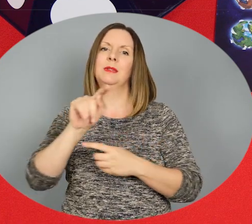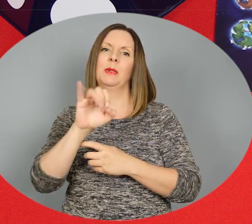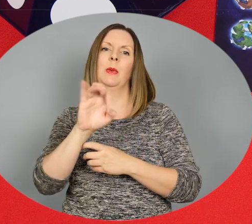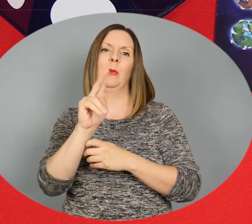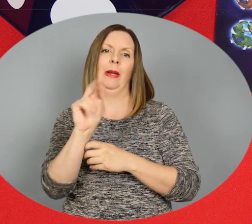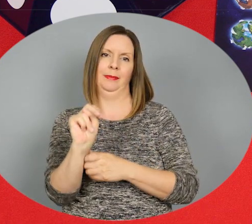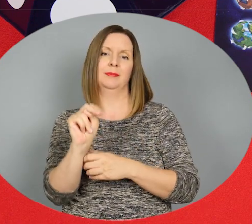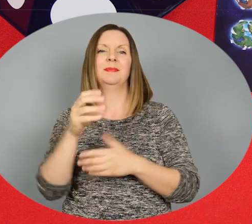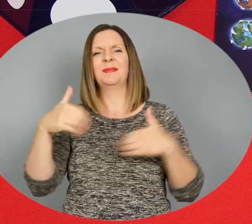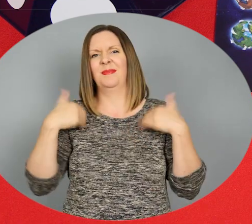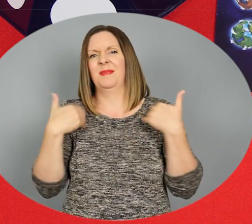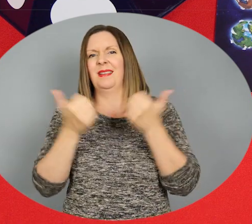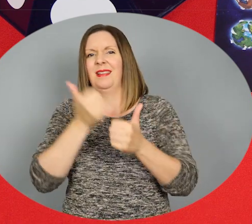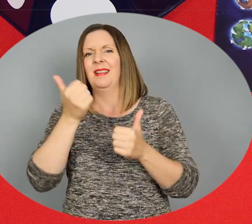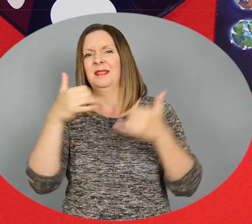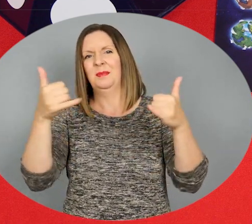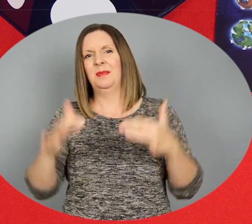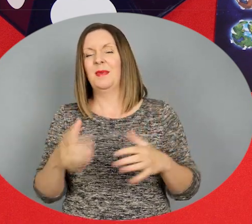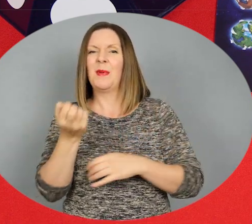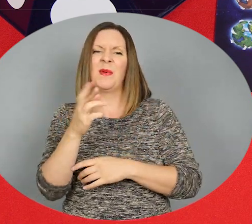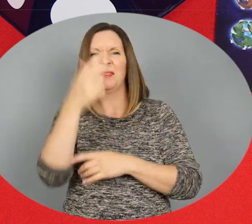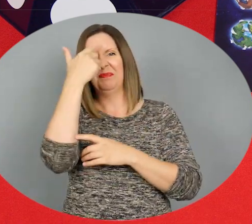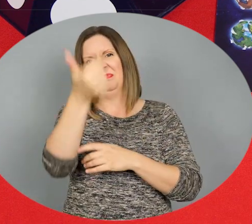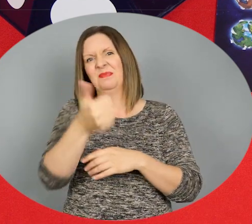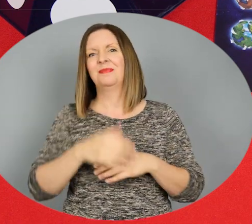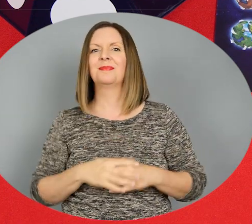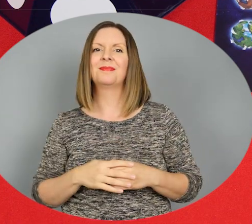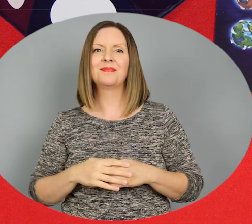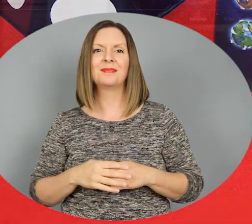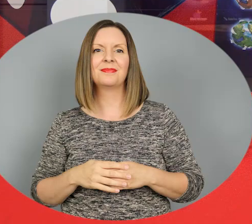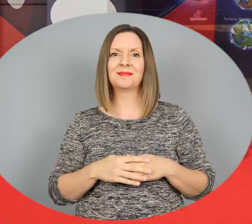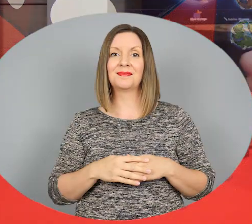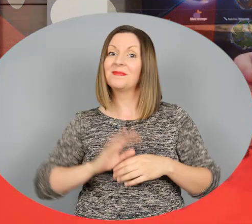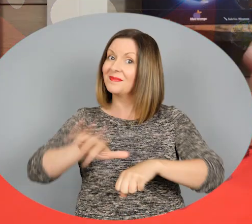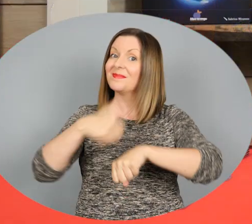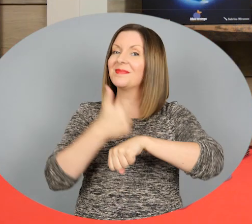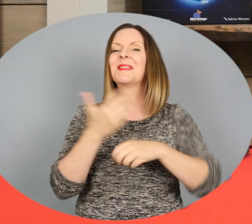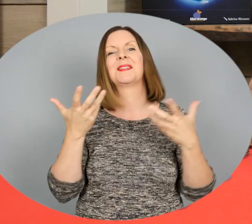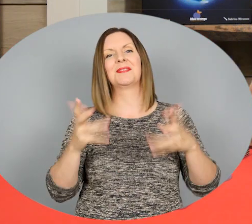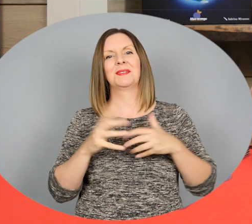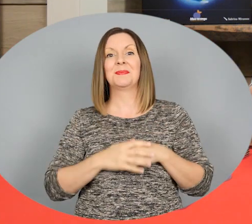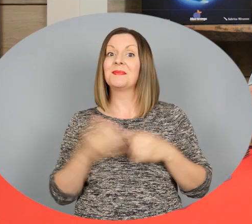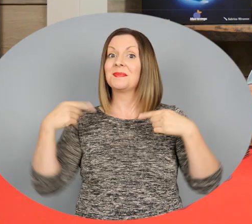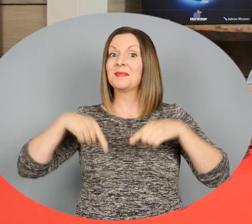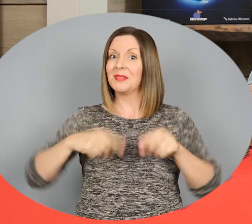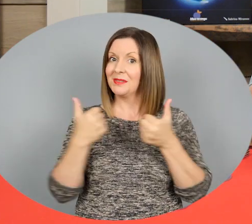player take the first player token, or you can choose randomly. And that’s the setup.